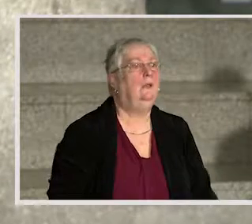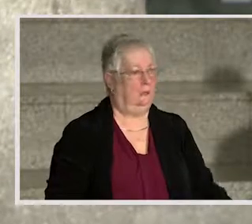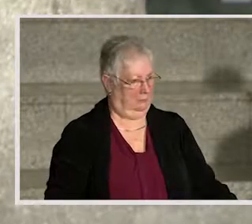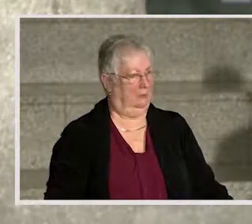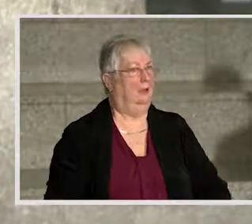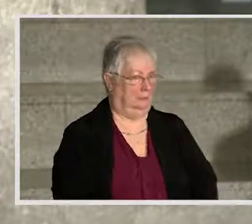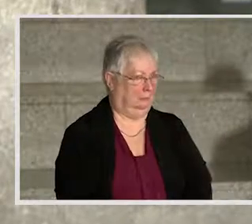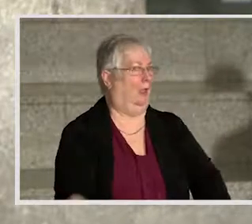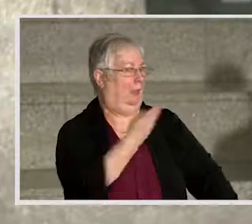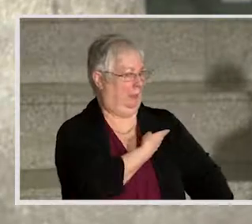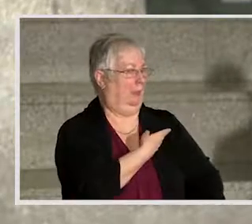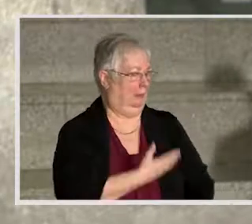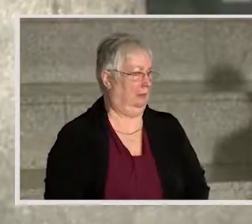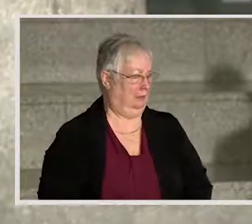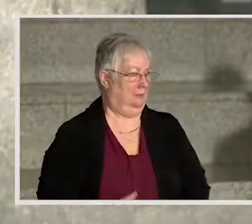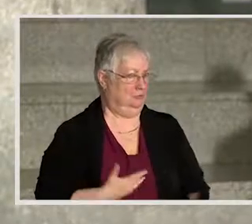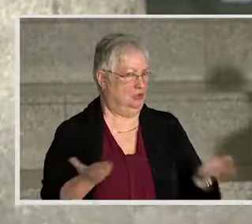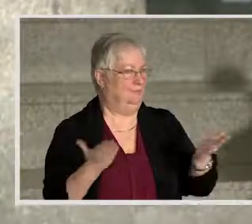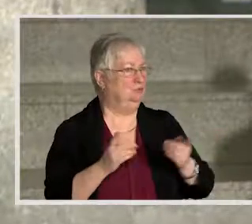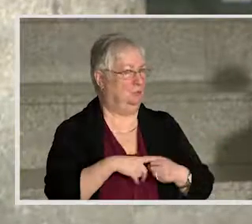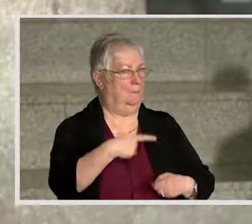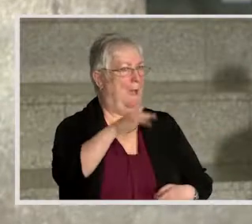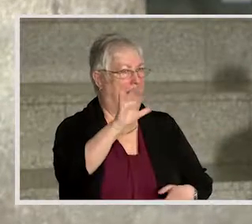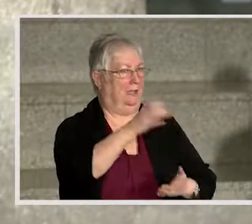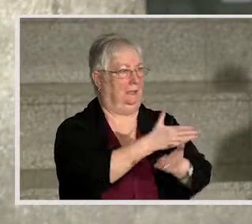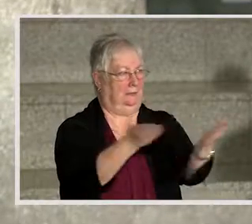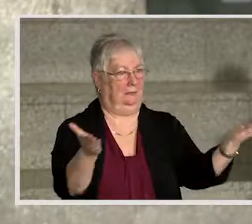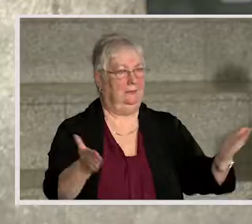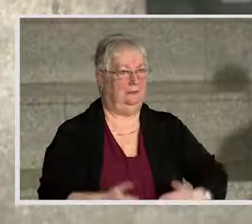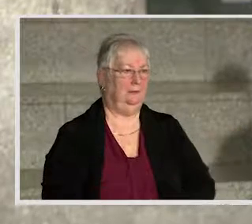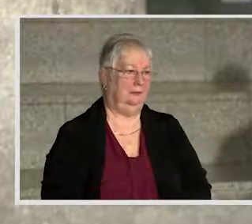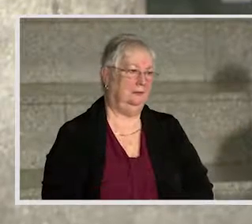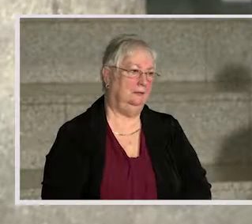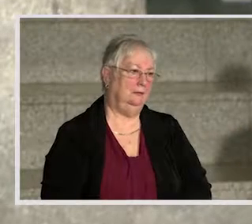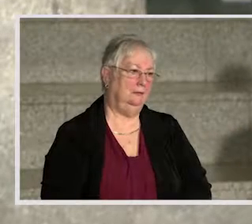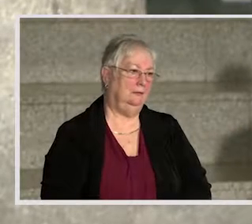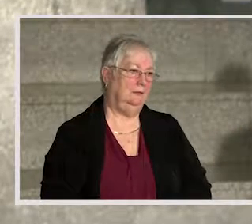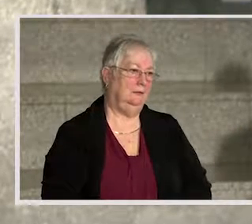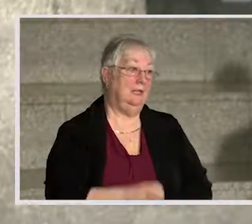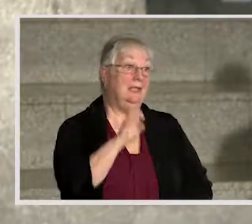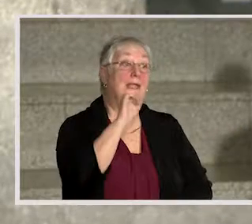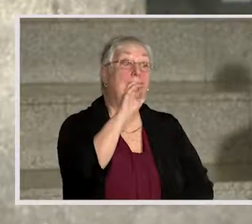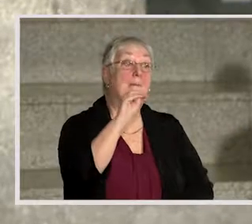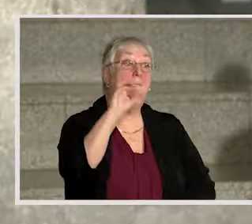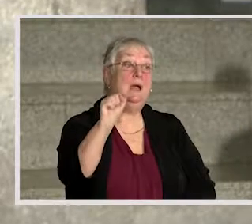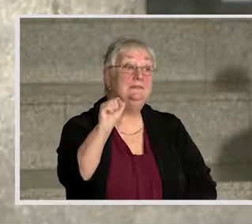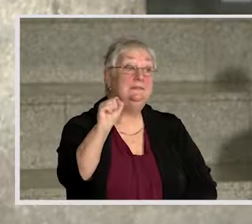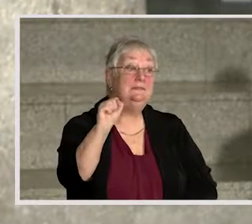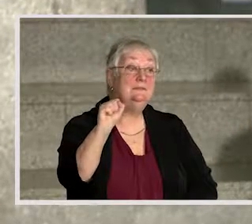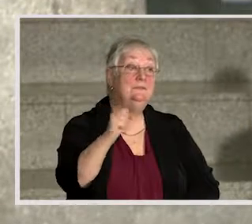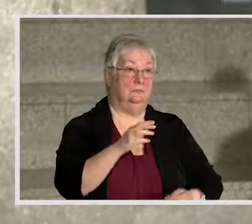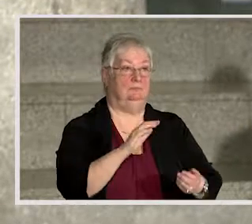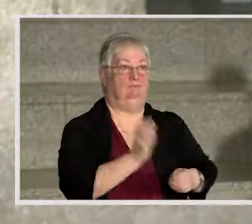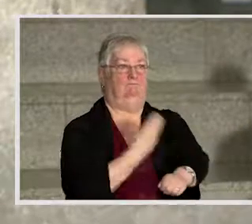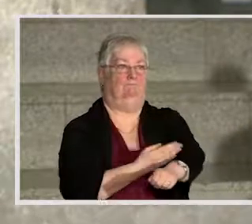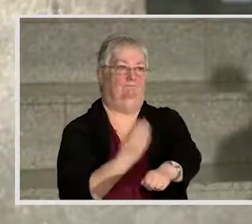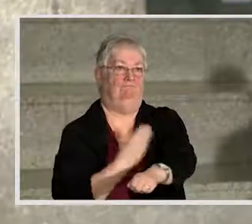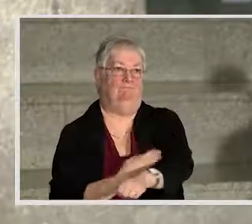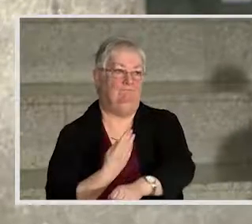EMS REFORM, FIRE AND EMERGENCY MEDICAL SERVICE THROUGH A BUDGET INVESTMENT IN THIRD-PARTY AMBULANCE WE'VE SHAVED 14